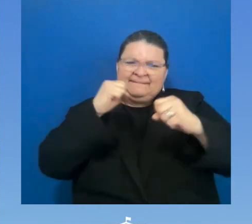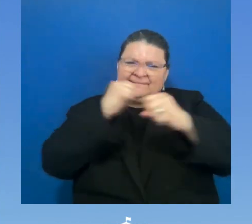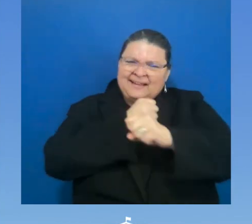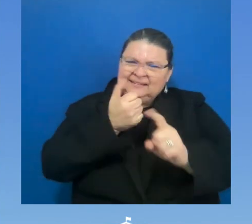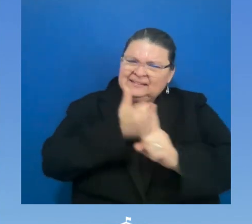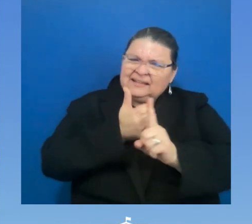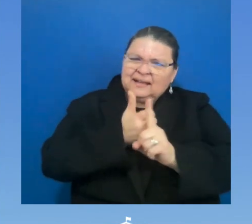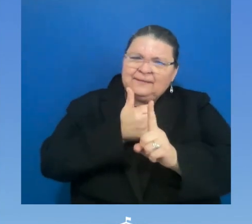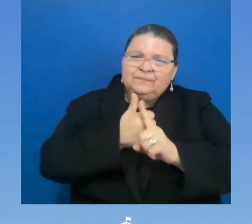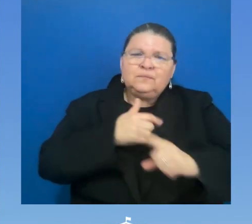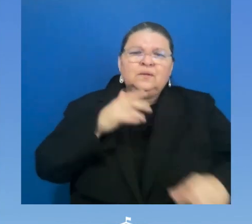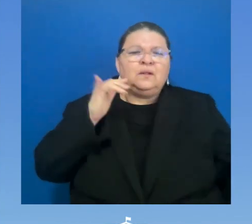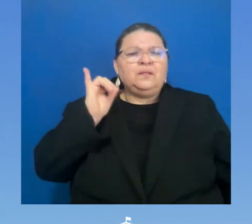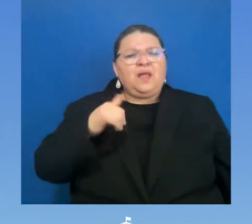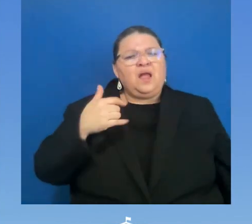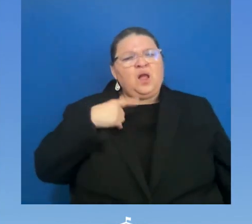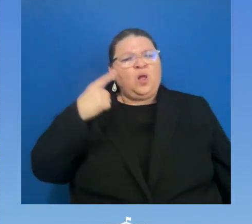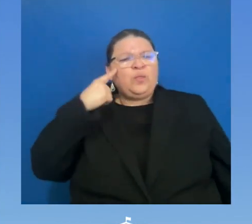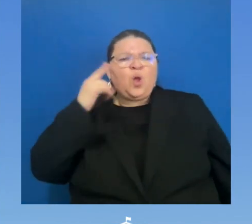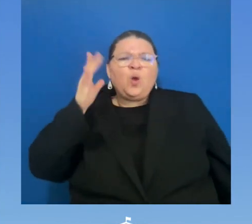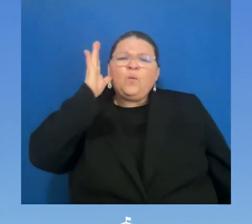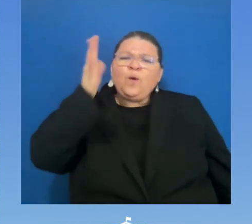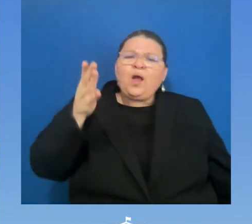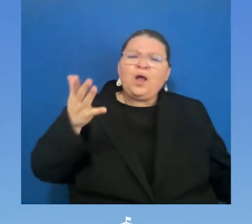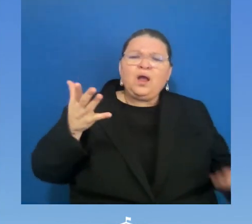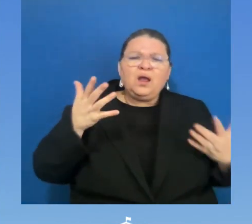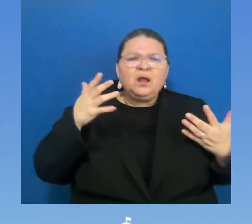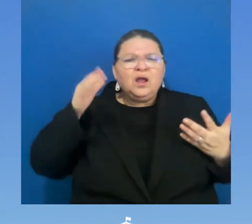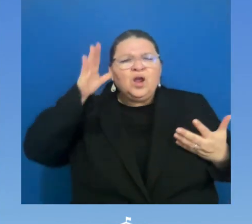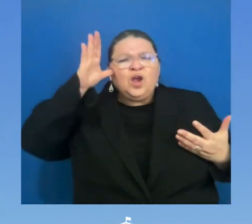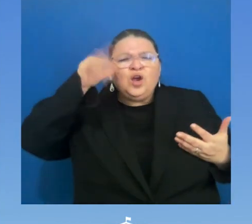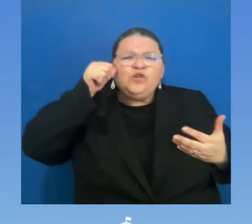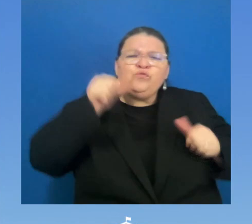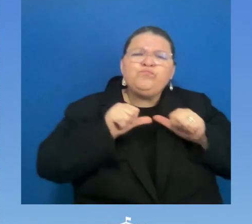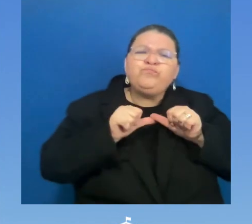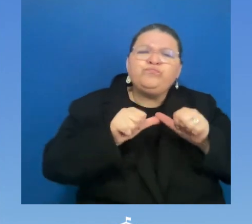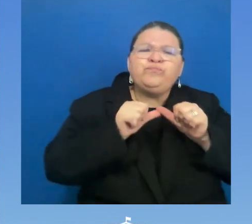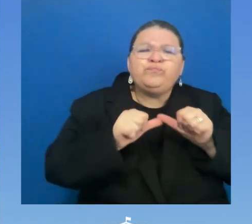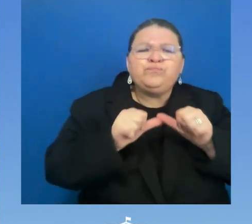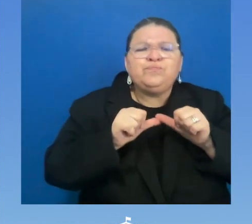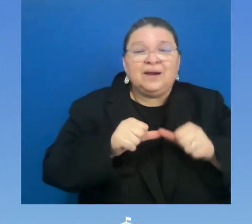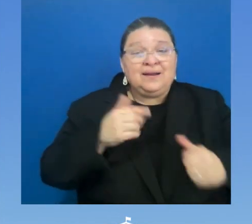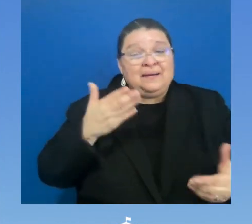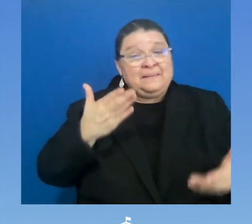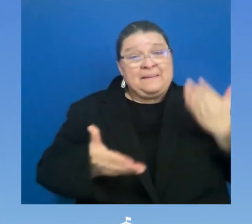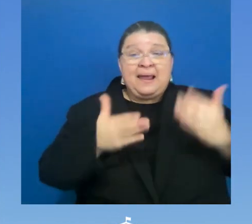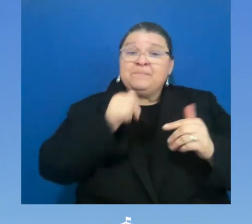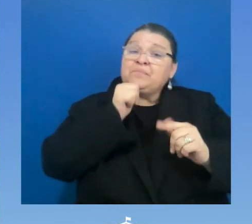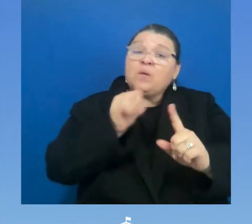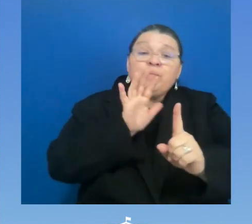Right? Even in -- when the odds were against you. Maybe it wasn't popular. You know, because in these kinds of processes --